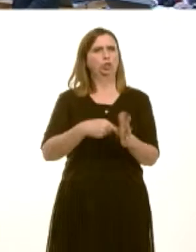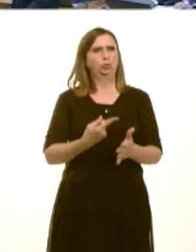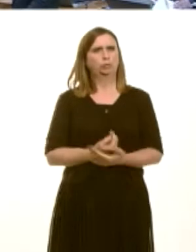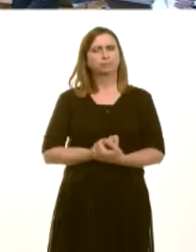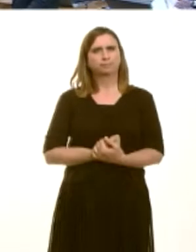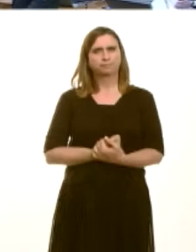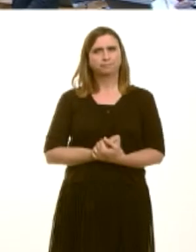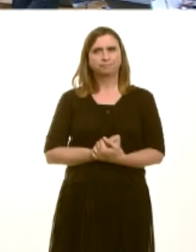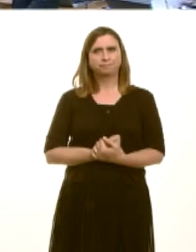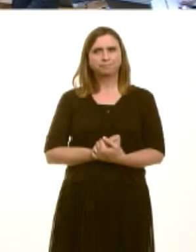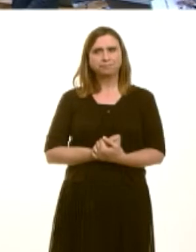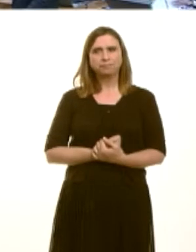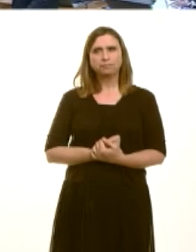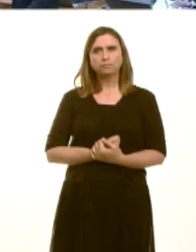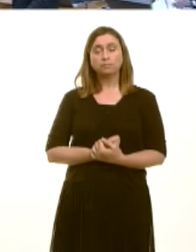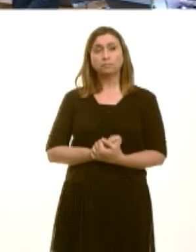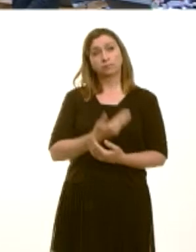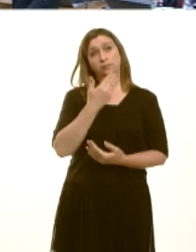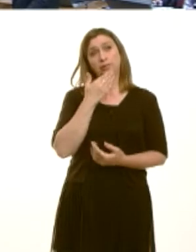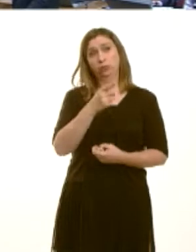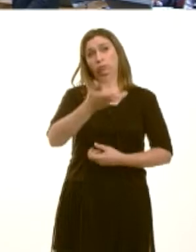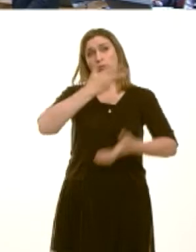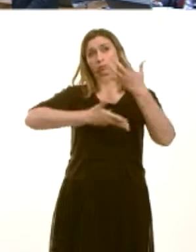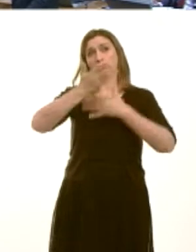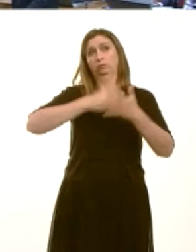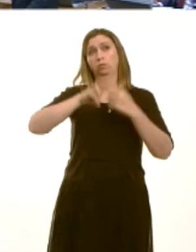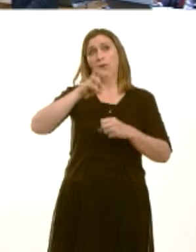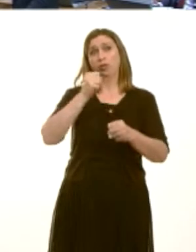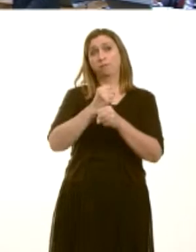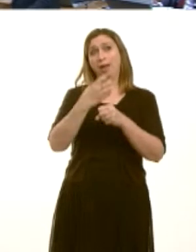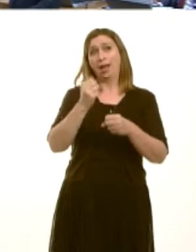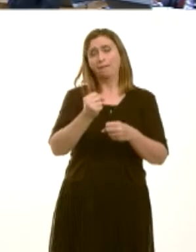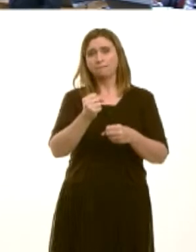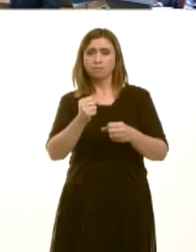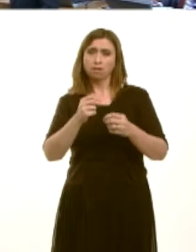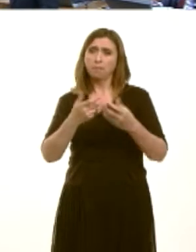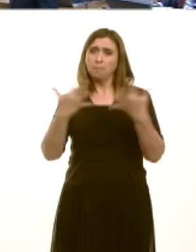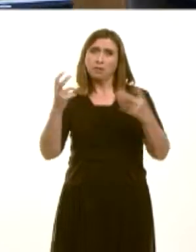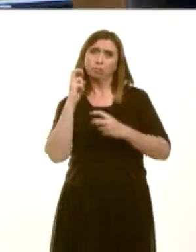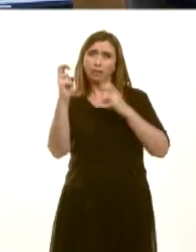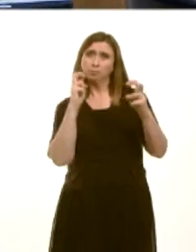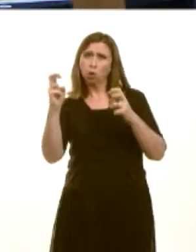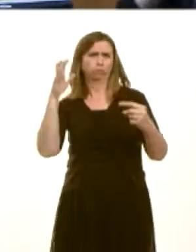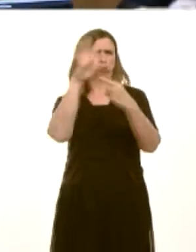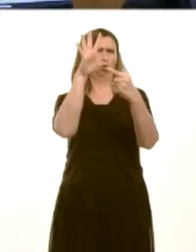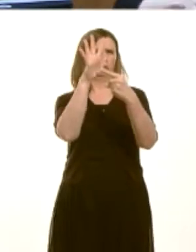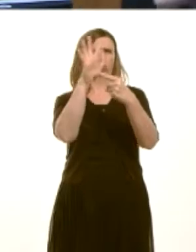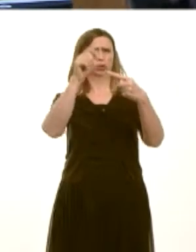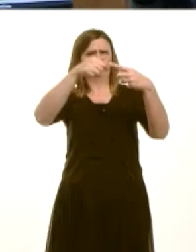Elin Jones: 2. A wnaiff y Prif Weinidog amlinellu blaenoriaethau Llywodraeth Cymru ar gyfer trafnidiaeth gyhoeddus yng ngorllewin Cymru? OAQ(4)2208(FM)